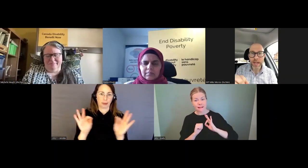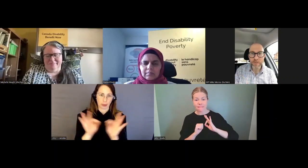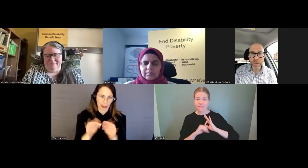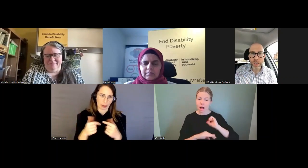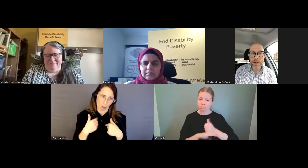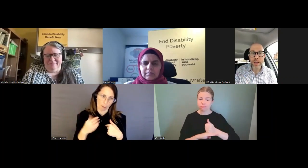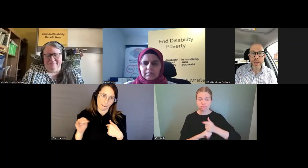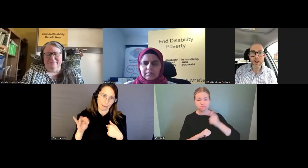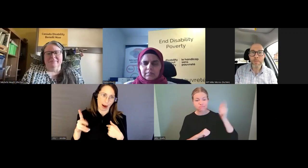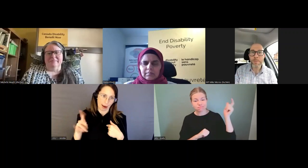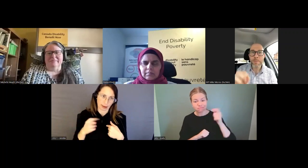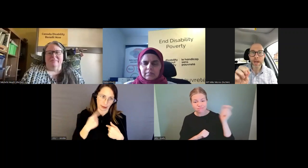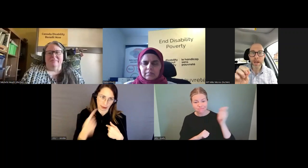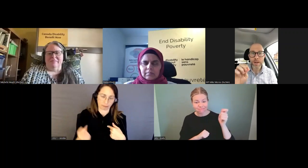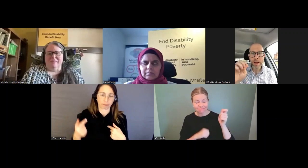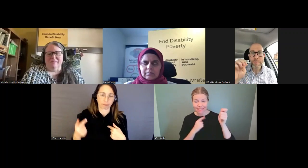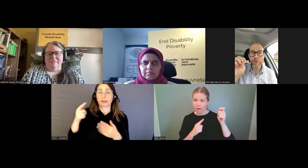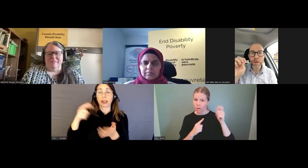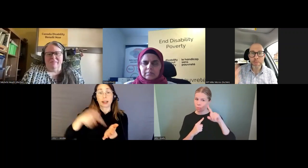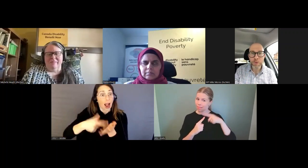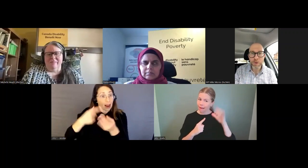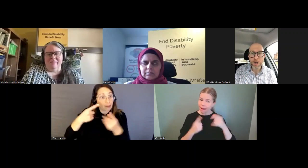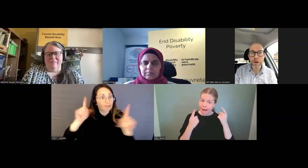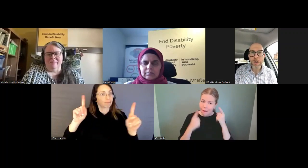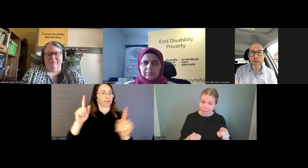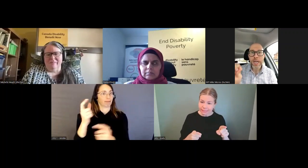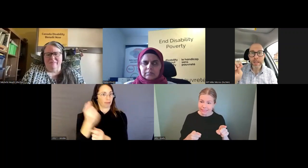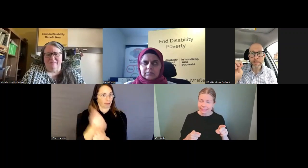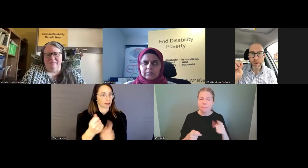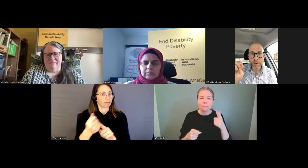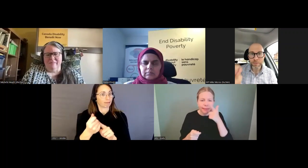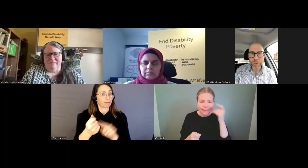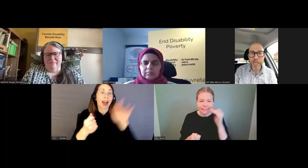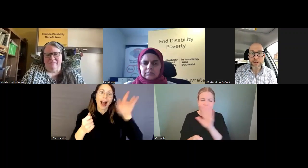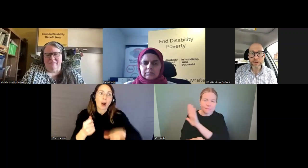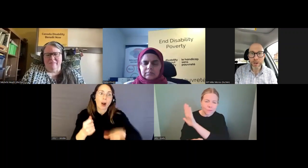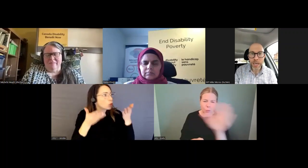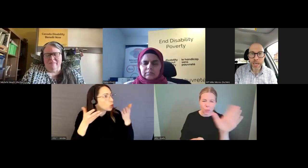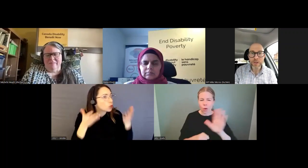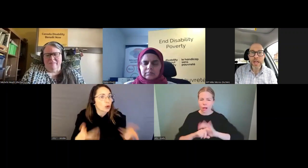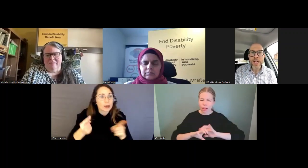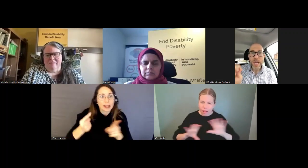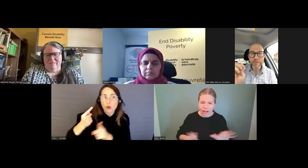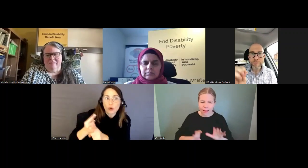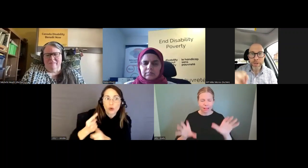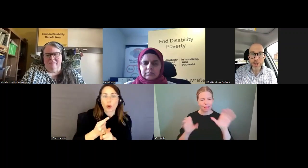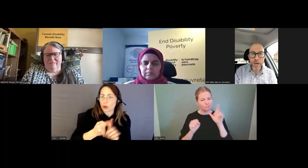IT WILL BE BECAUSE OF EVERY POSTCARD THAT MINISTER FREELAND RECEIVES, EVERY SHARE OF